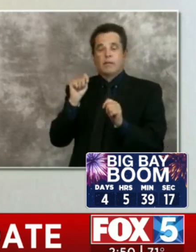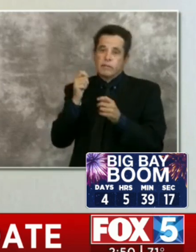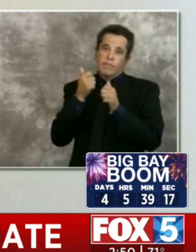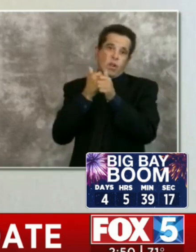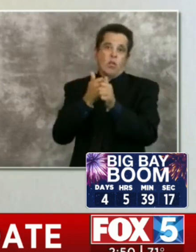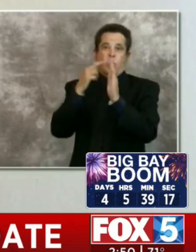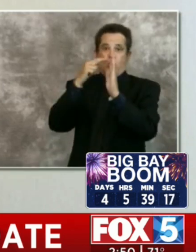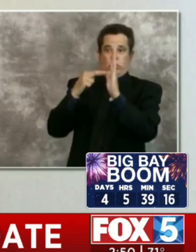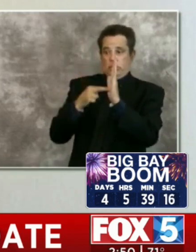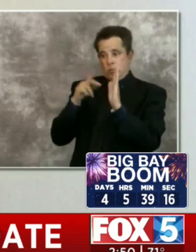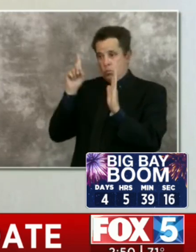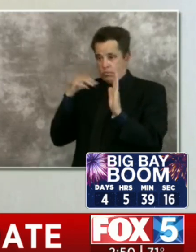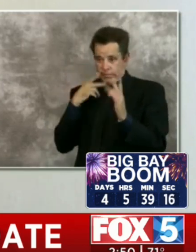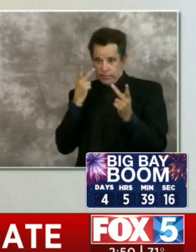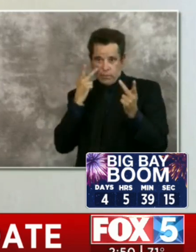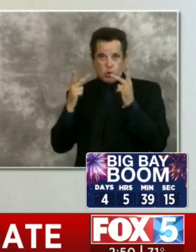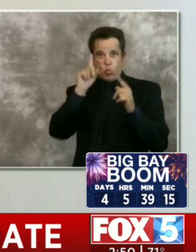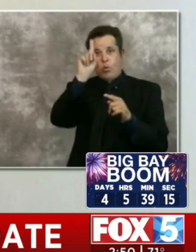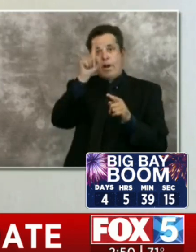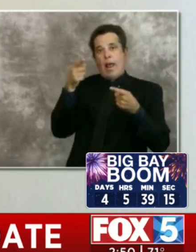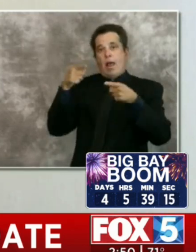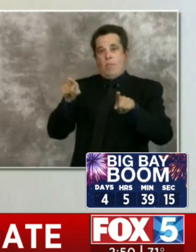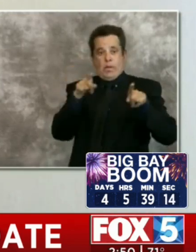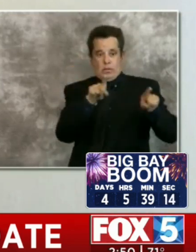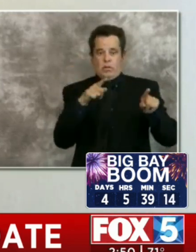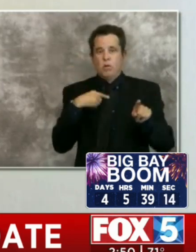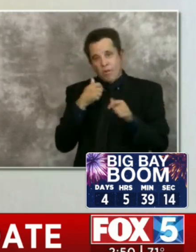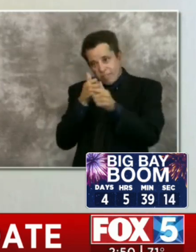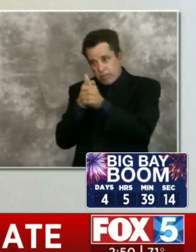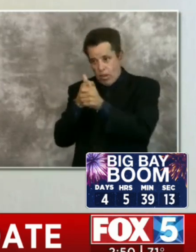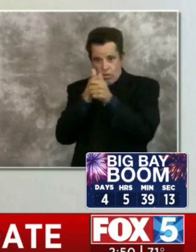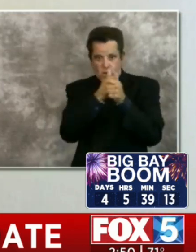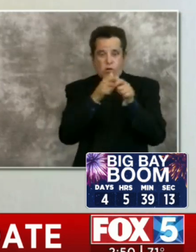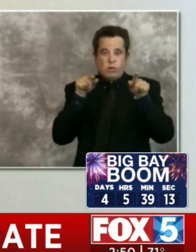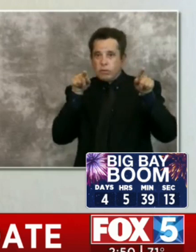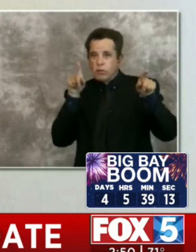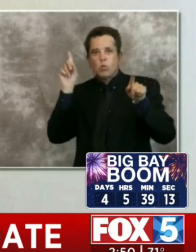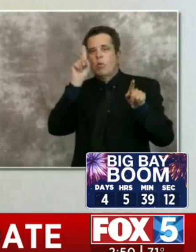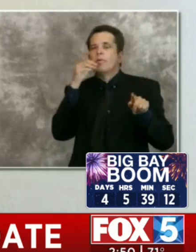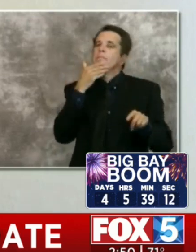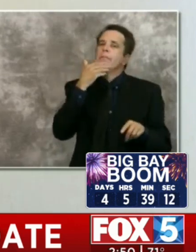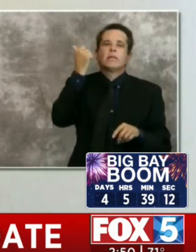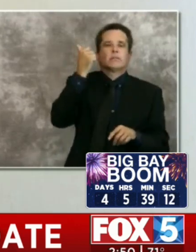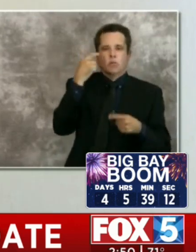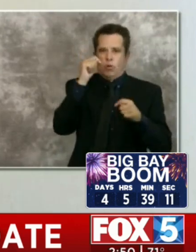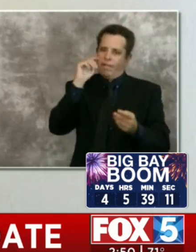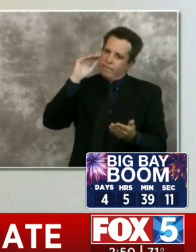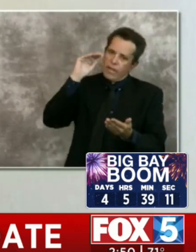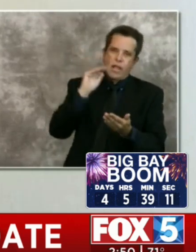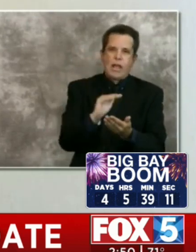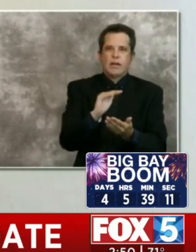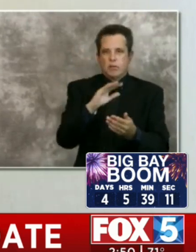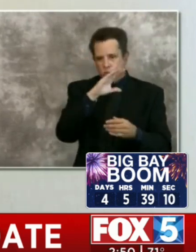OUR ECONOMY. WE KNOW ARE IMPORTANT AND SO WE'RE TRYING TO TAKE ACTION GUIDED FREESTONE WHERE WE'RE SEEING THE CASES WHERE WE'RE SEEING